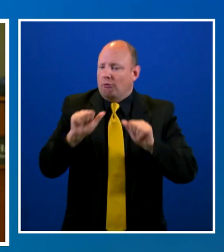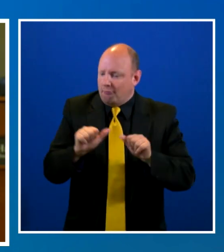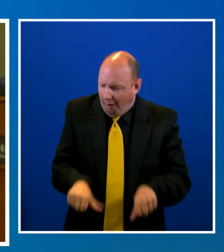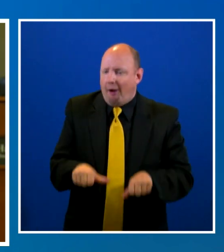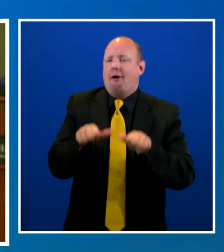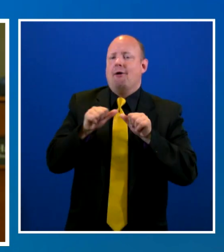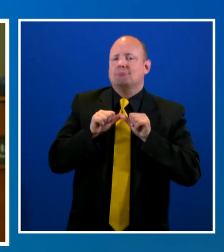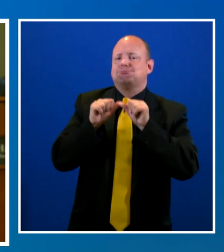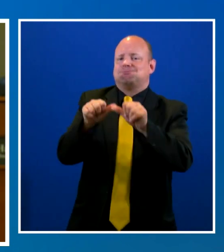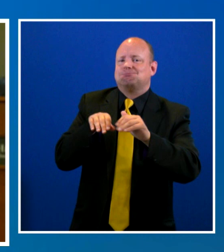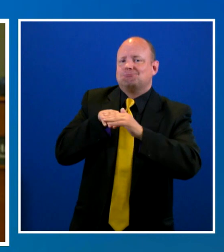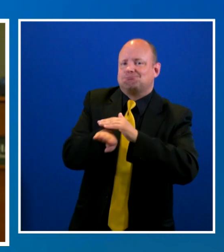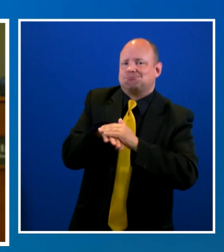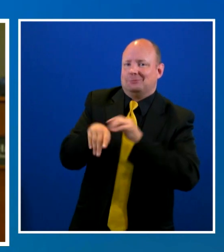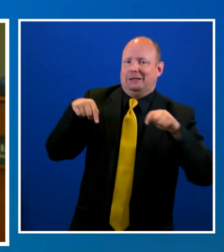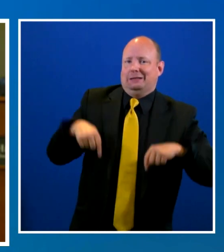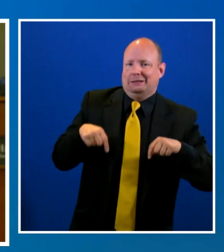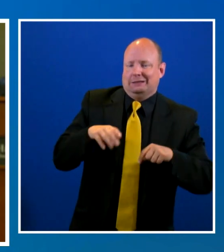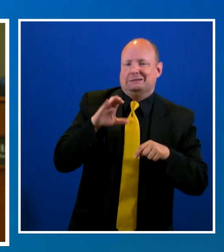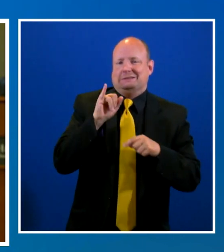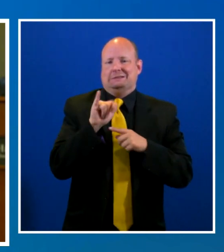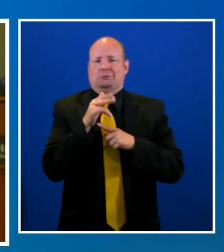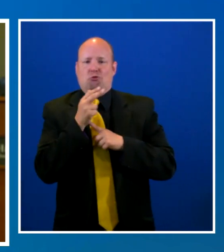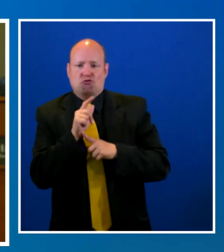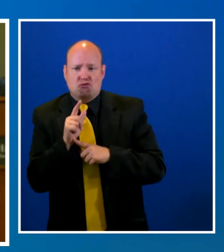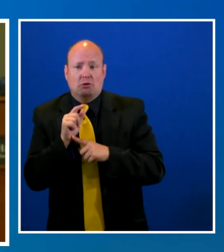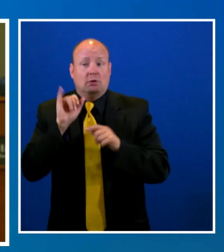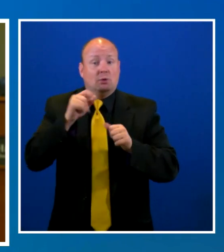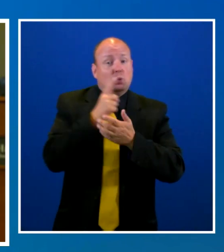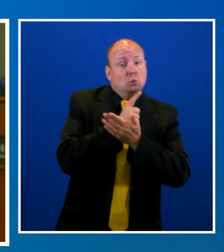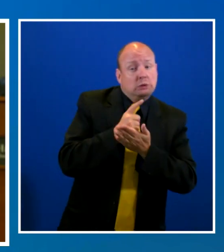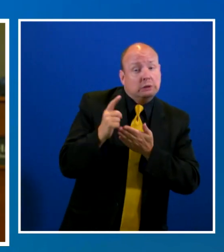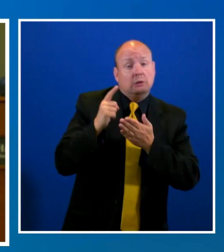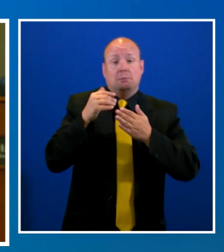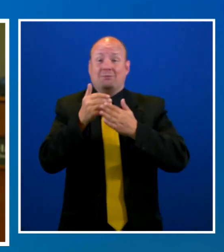Effective this week, prior to the governor's mandate, the city